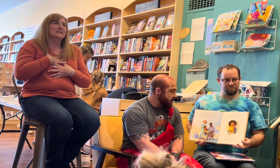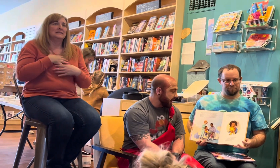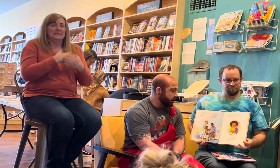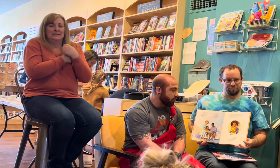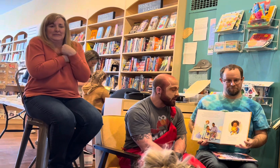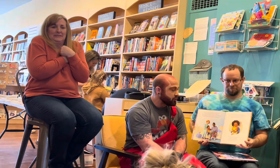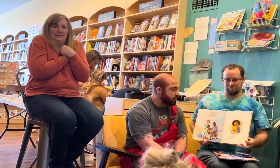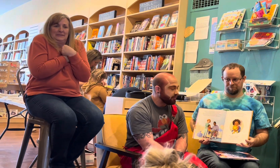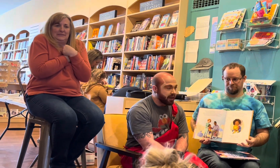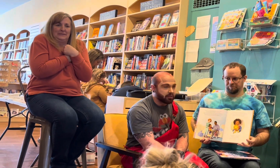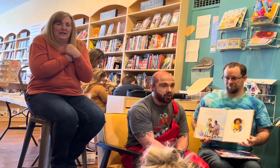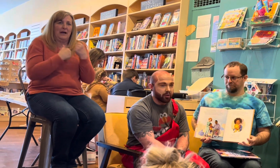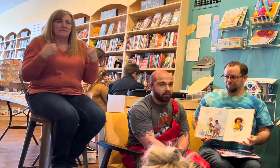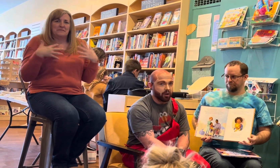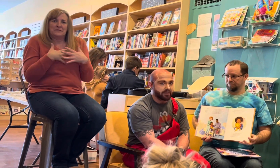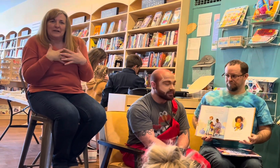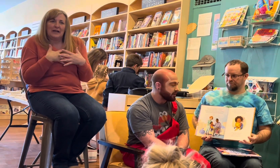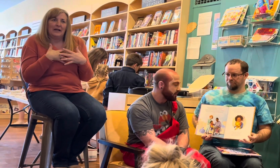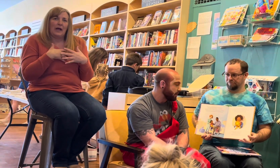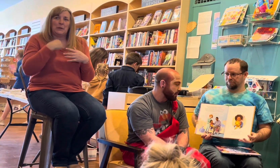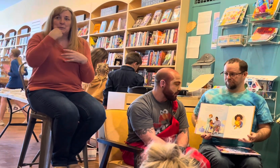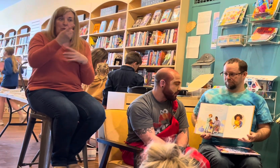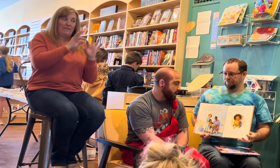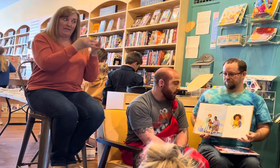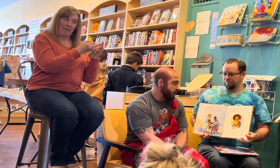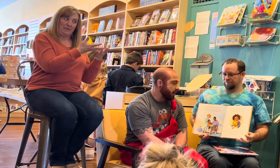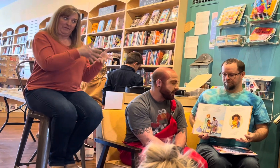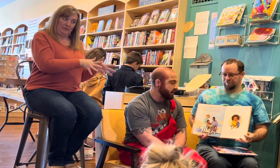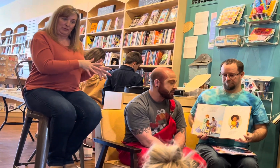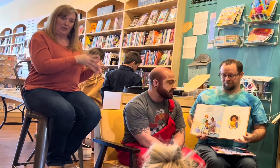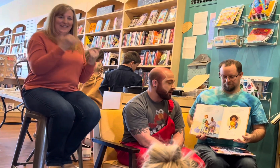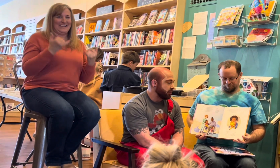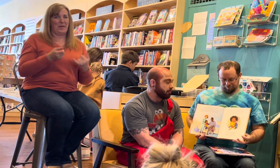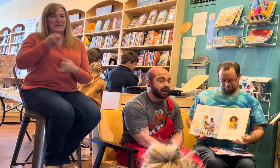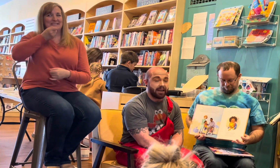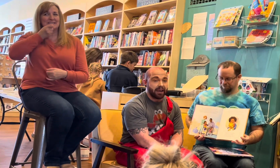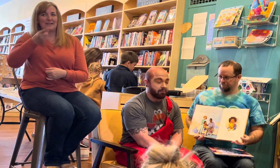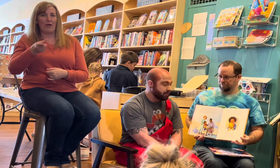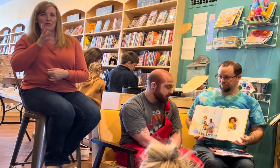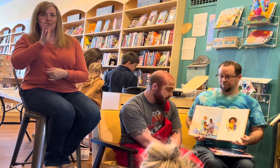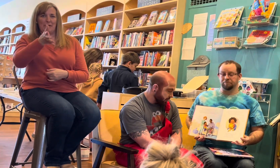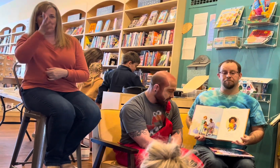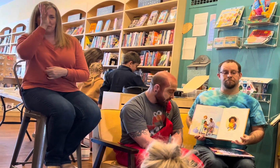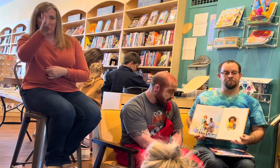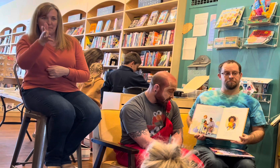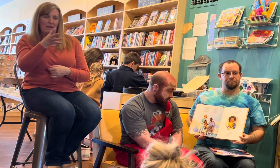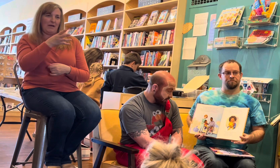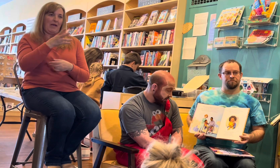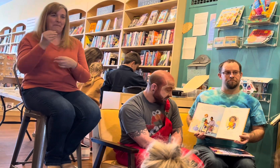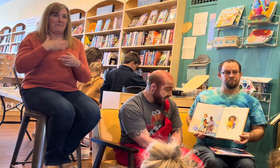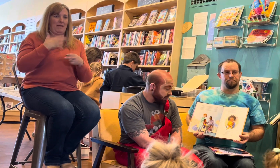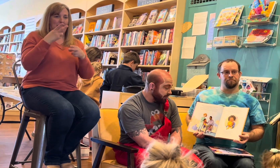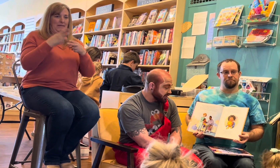I had already told my family who I was, now I needed to tell them my name. "The same name as